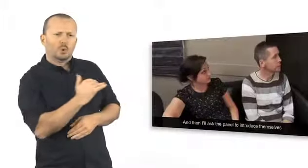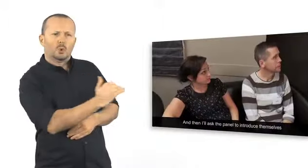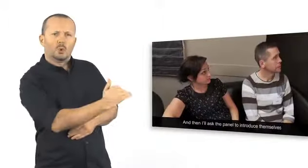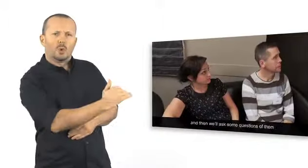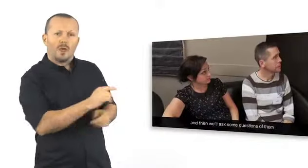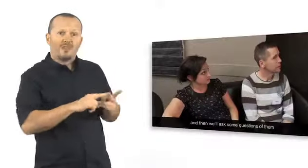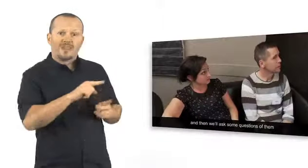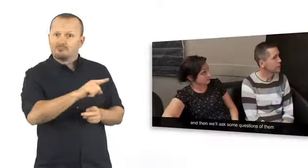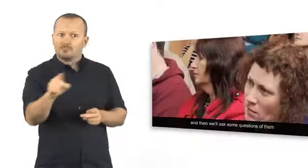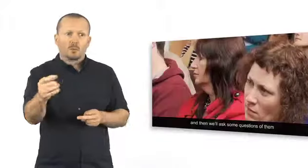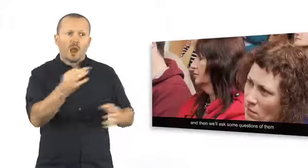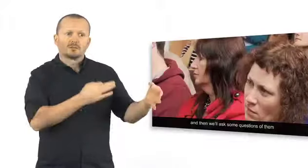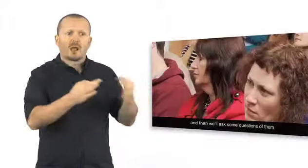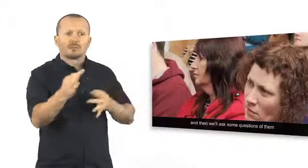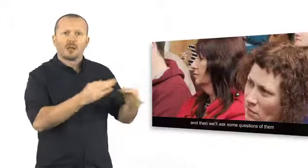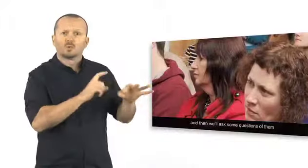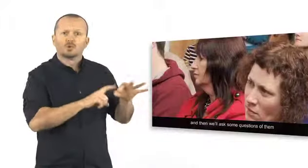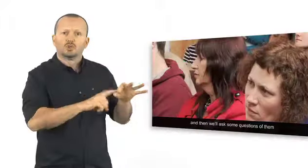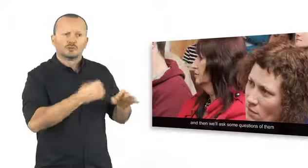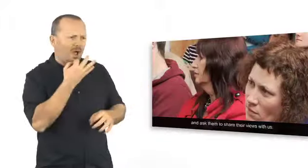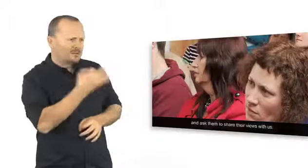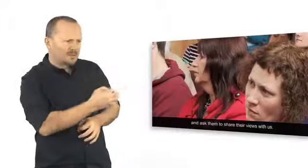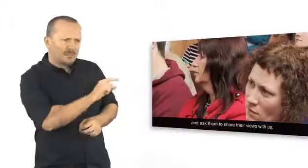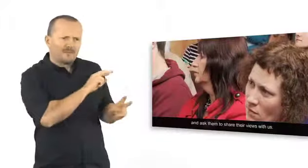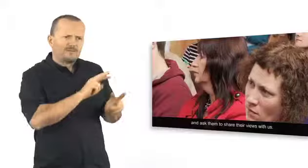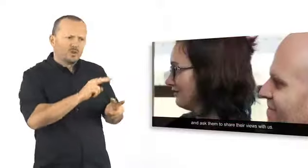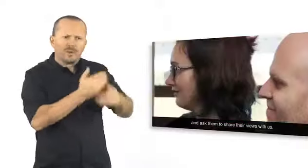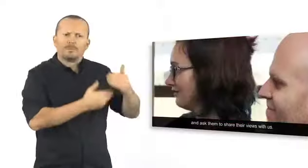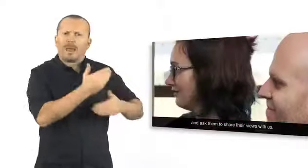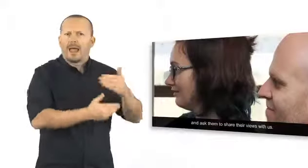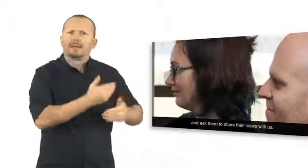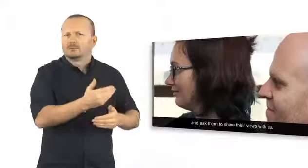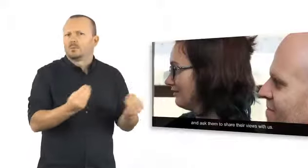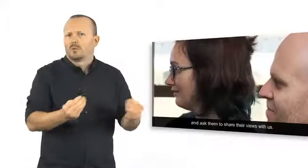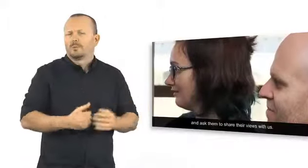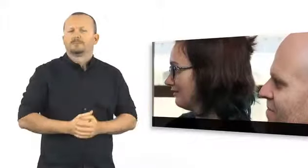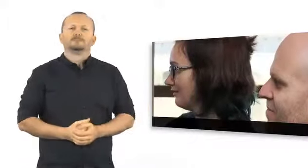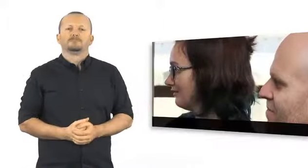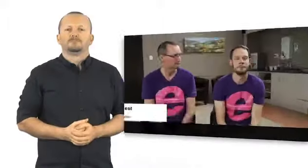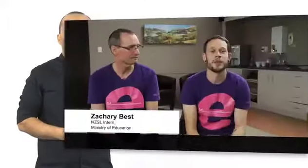themselves and then we’ll ask some questions of them and ask them to share their views with us.